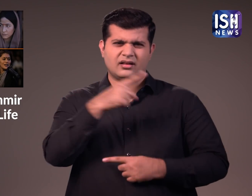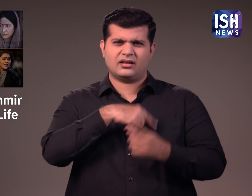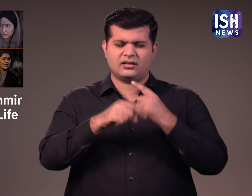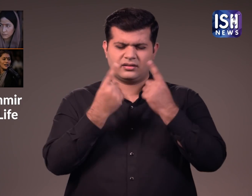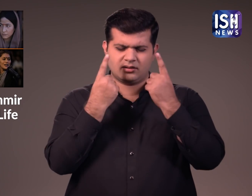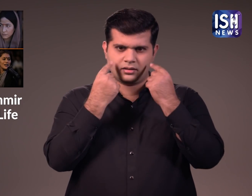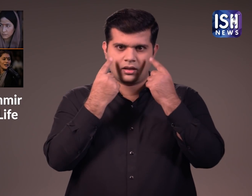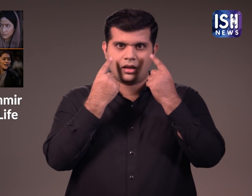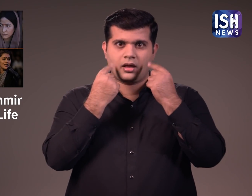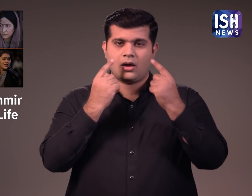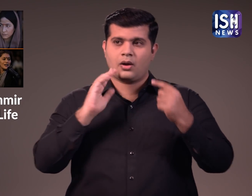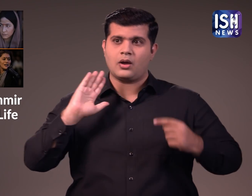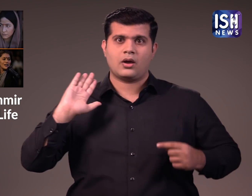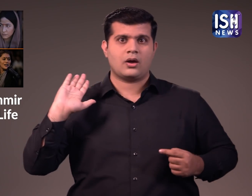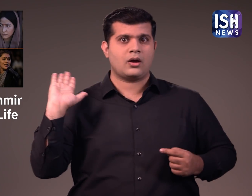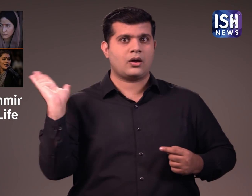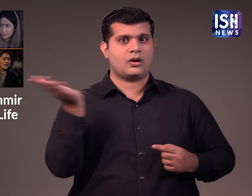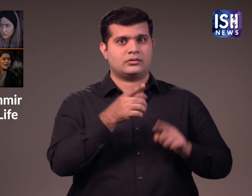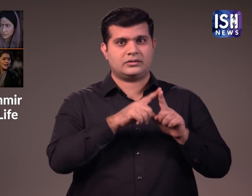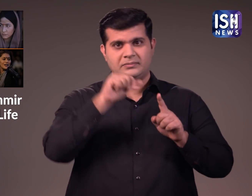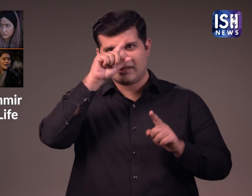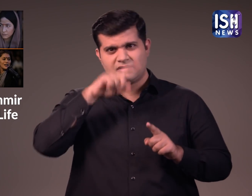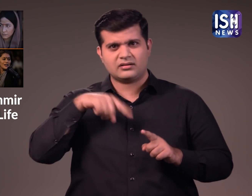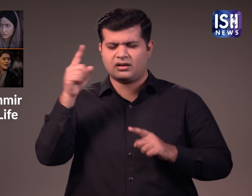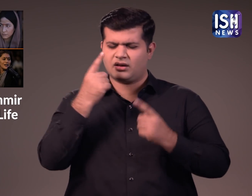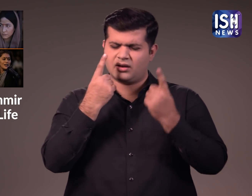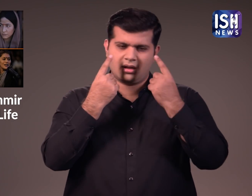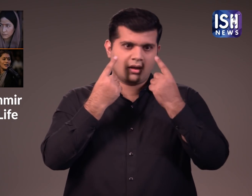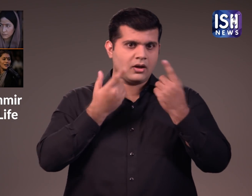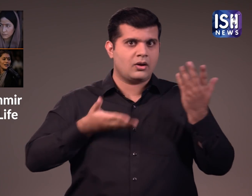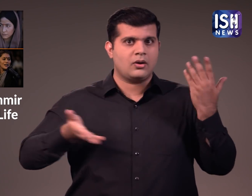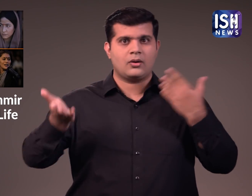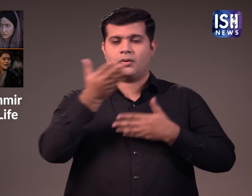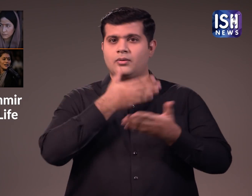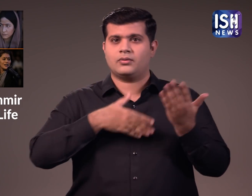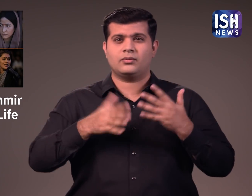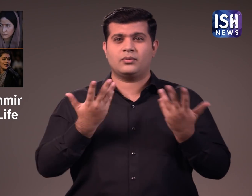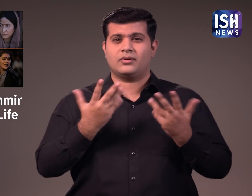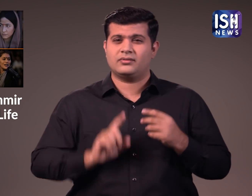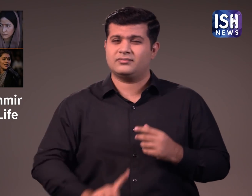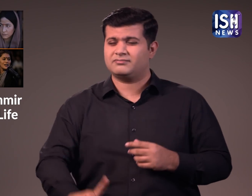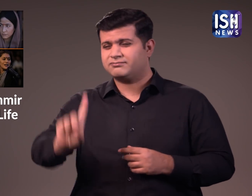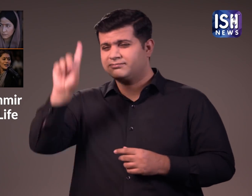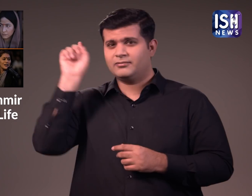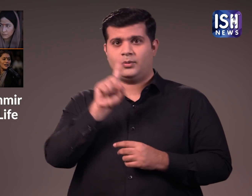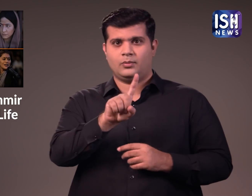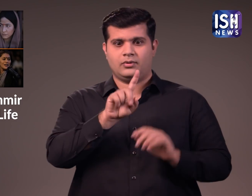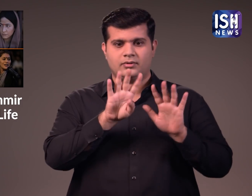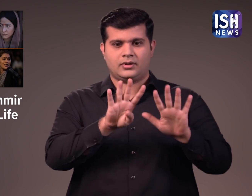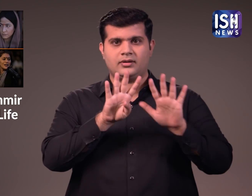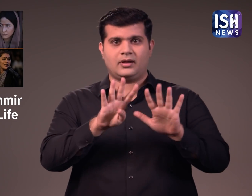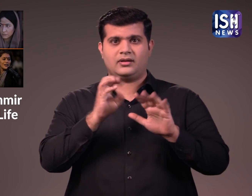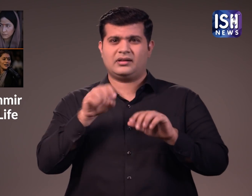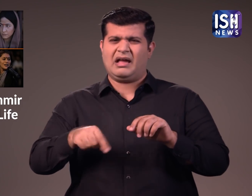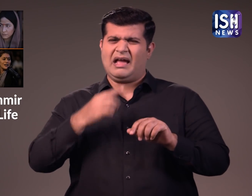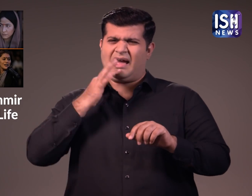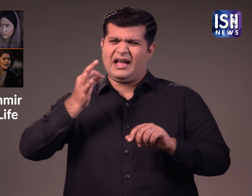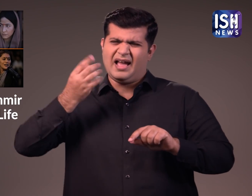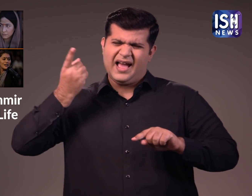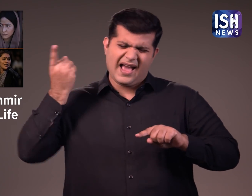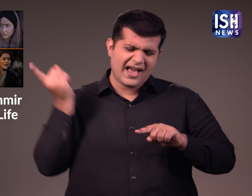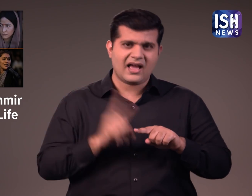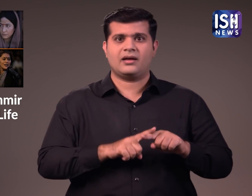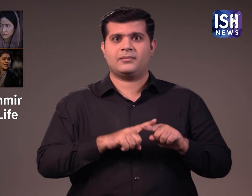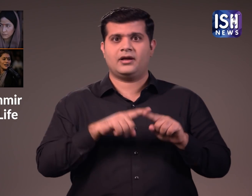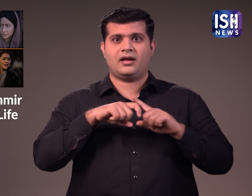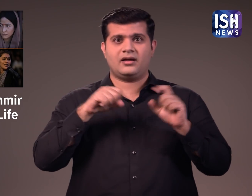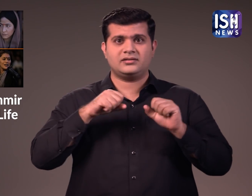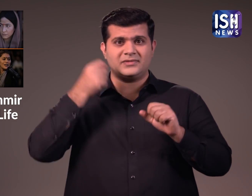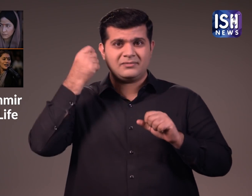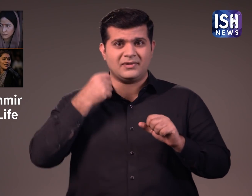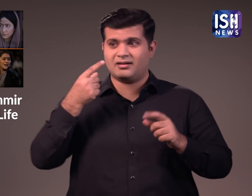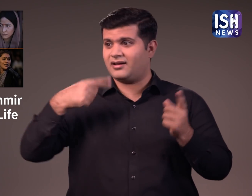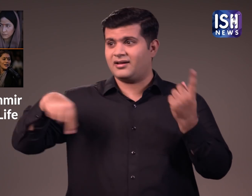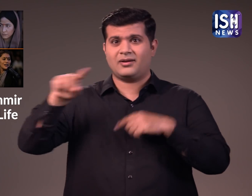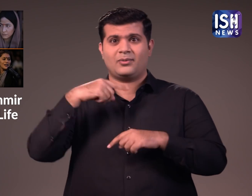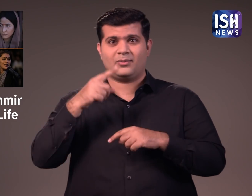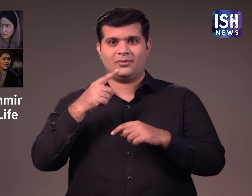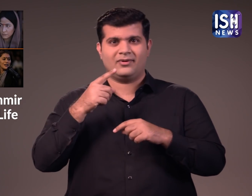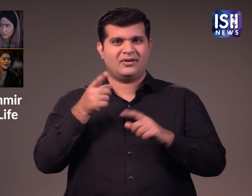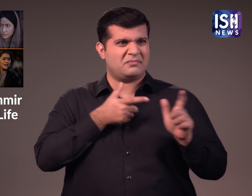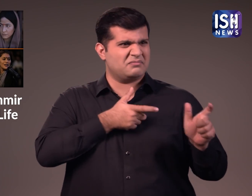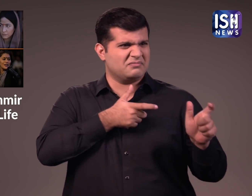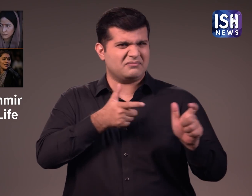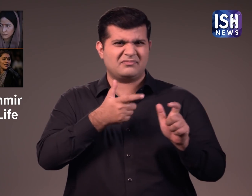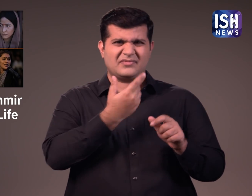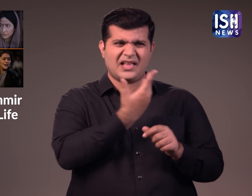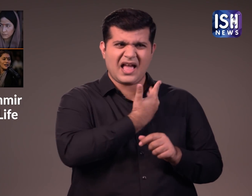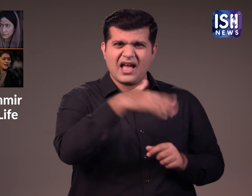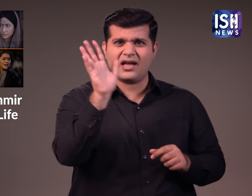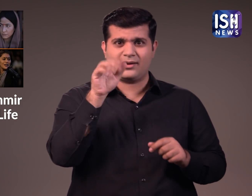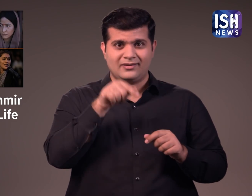Indians and especially the Kashmiri Pandits were emotional seeing the real story of their genocide in 1990.